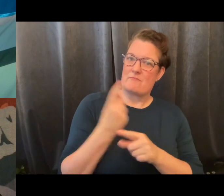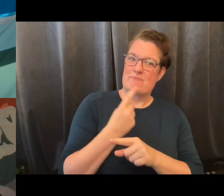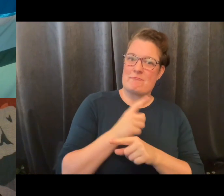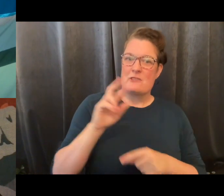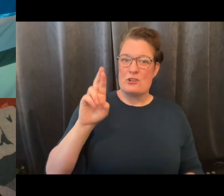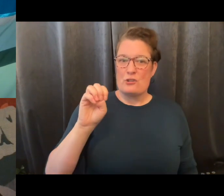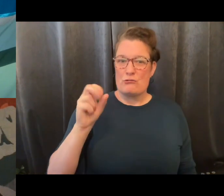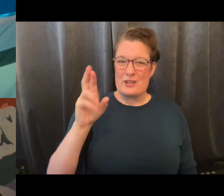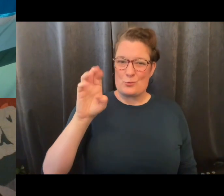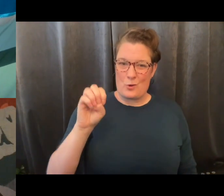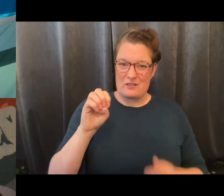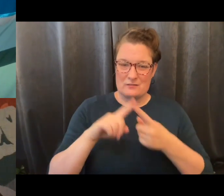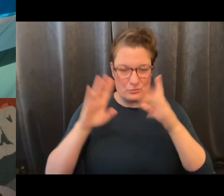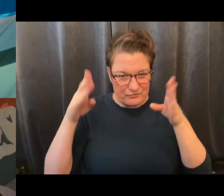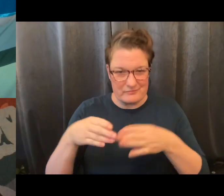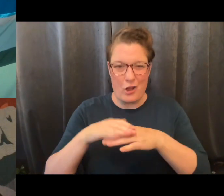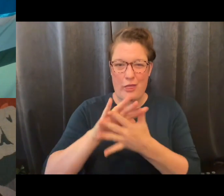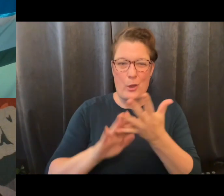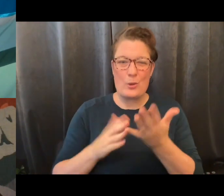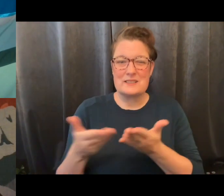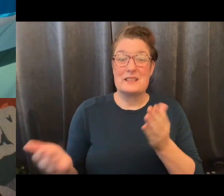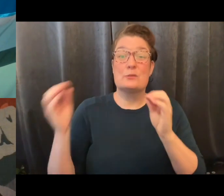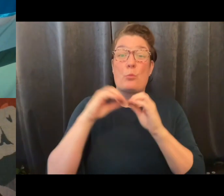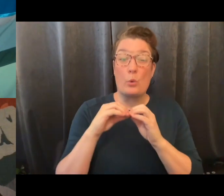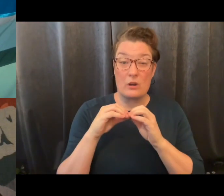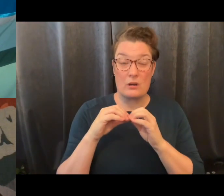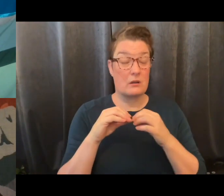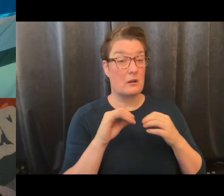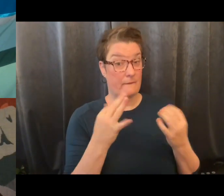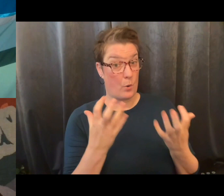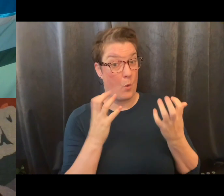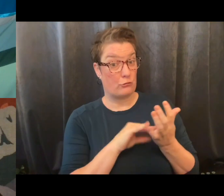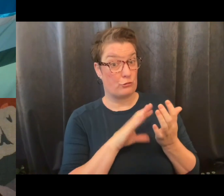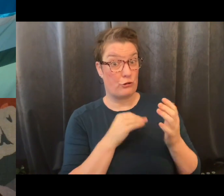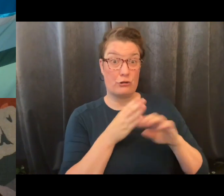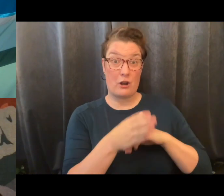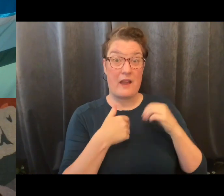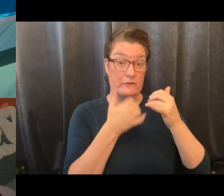And when I, I want to learn from my mistakes and, and I think that self